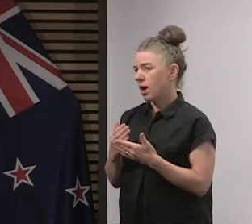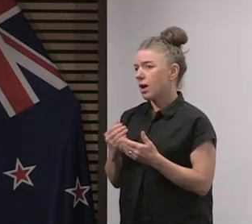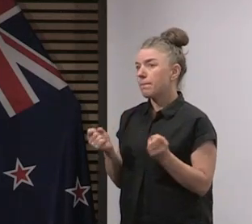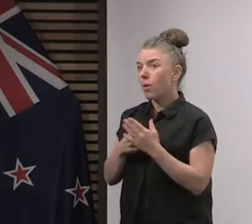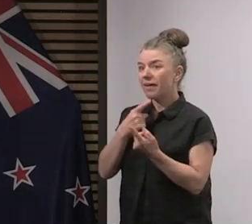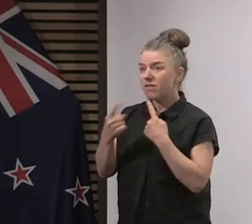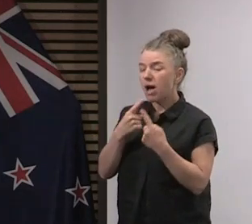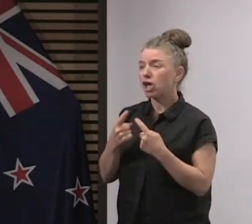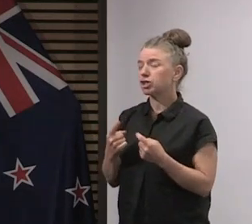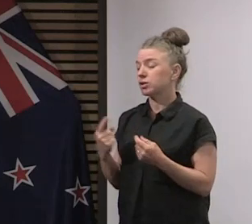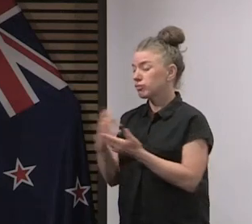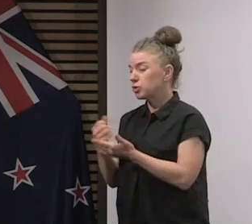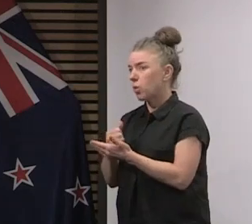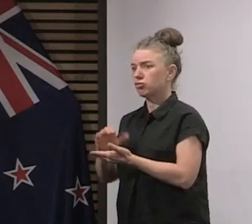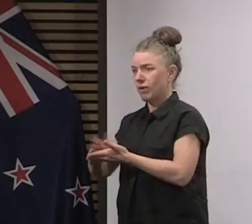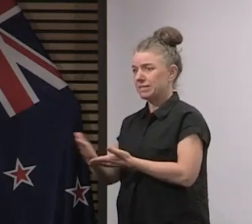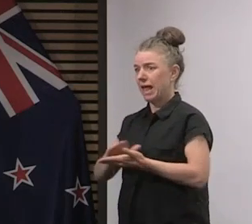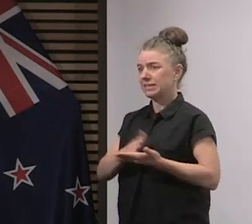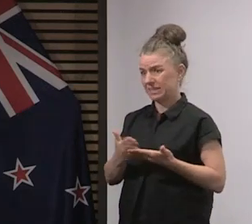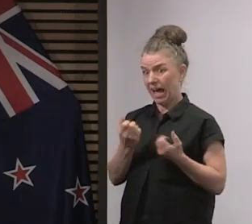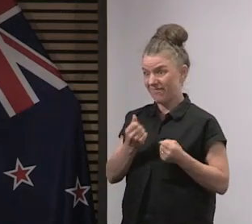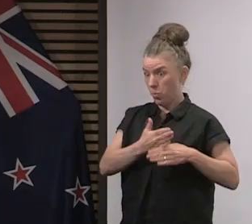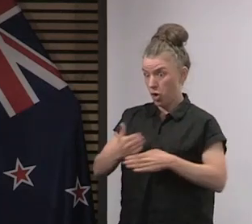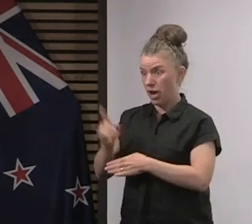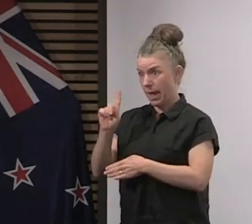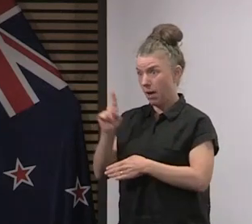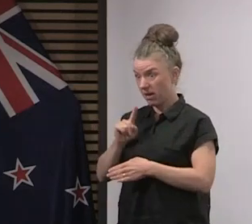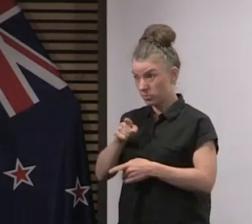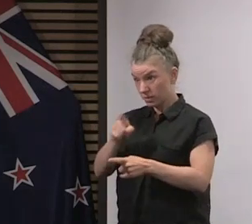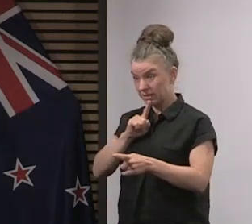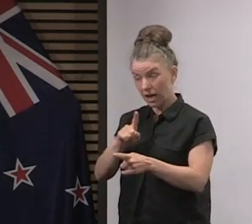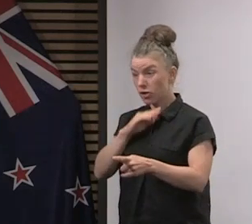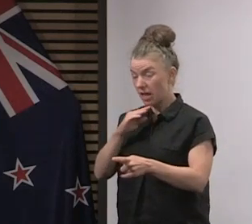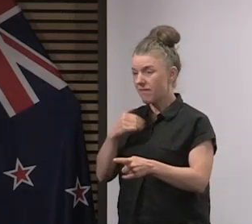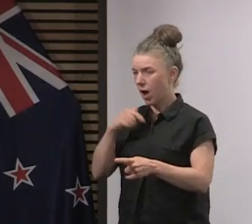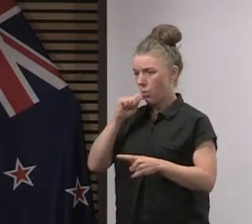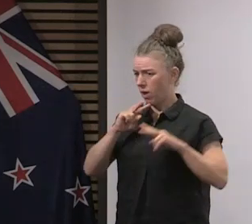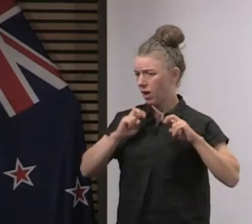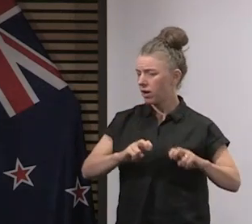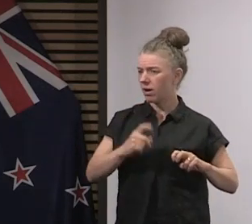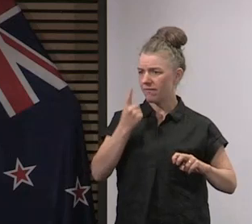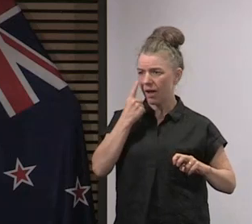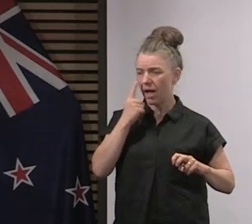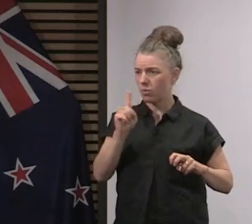I will take that back. There is a big effort on ensuring that key information and resources is